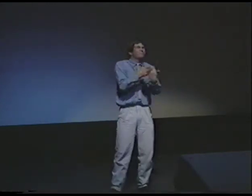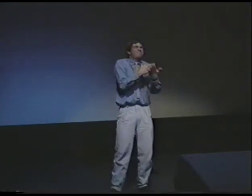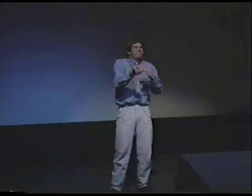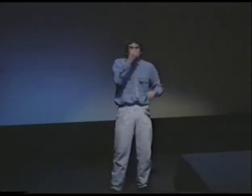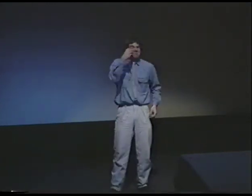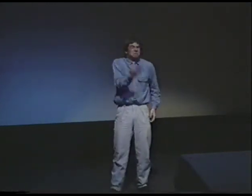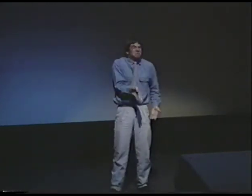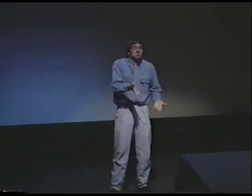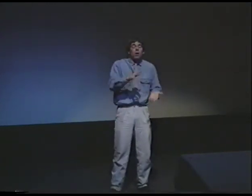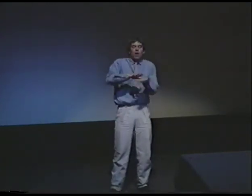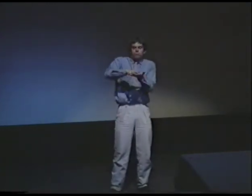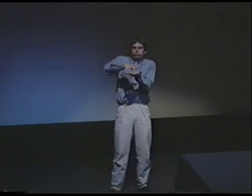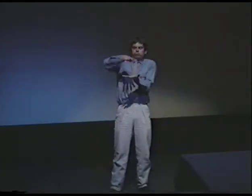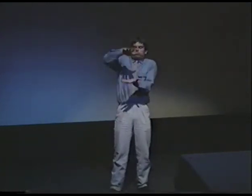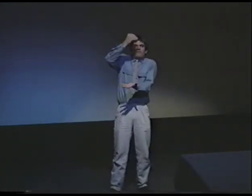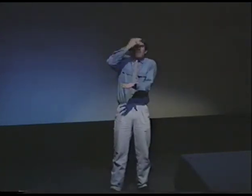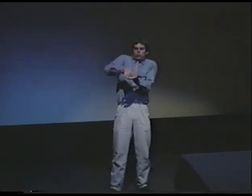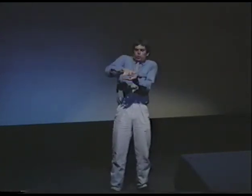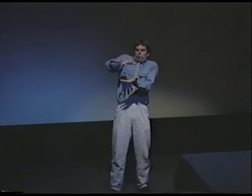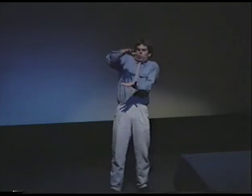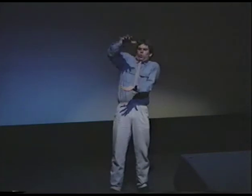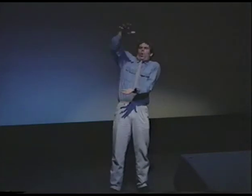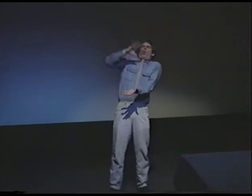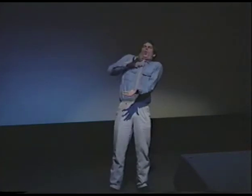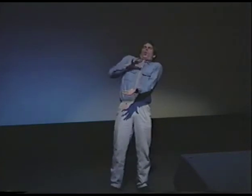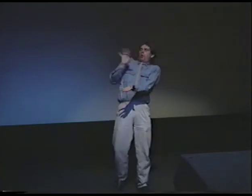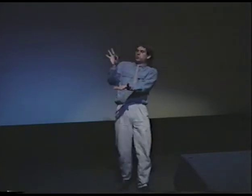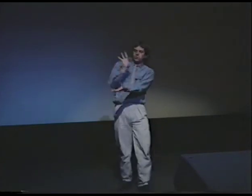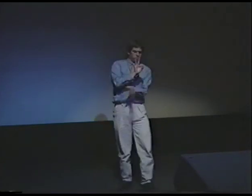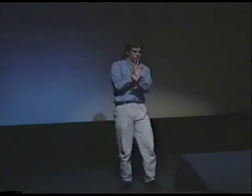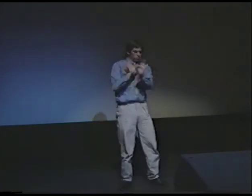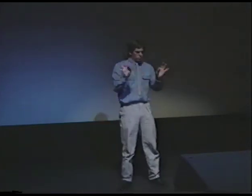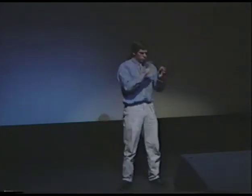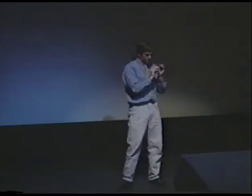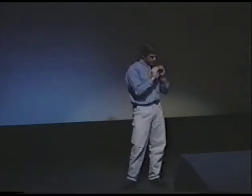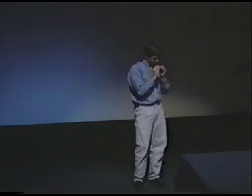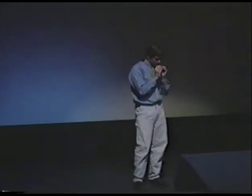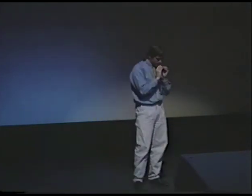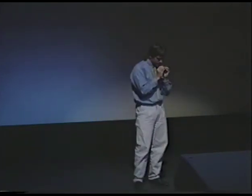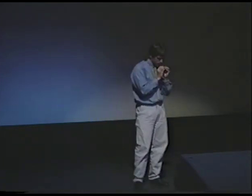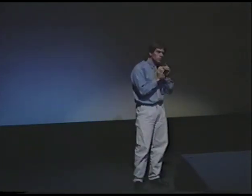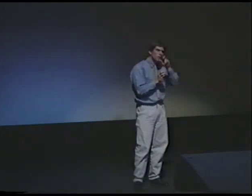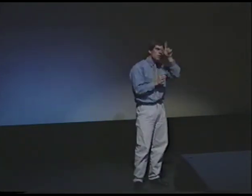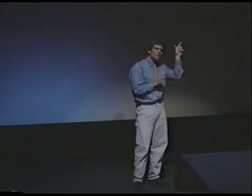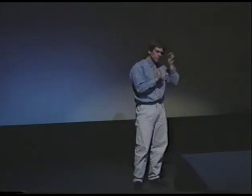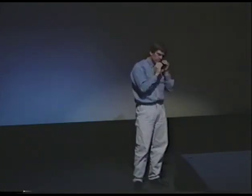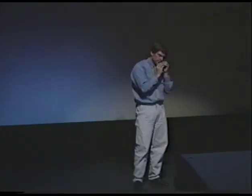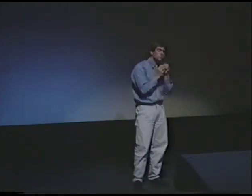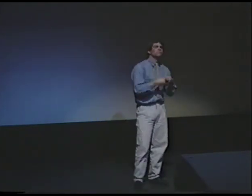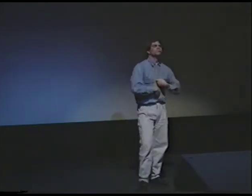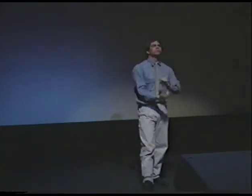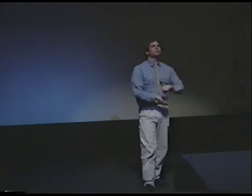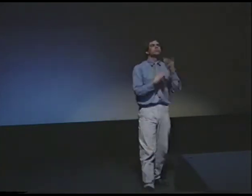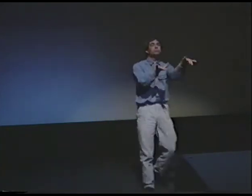and playing is really important. And you can take all those experiences out